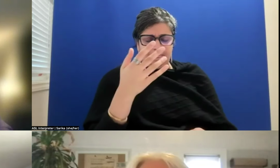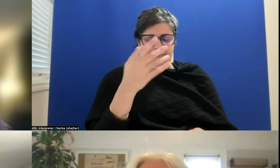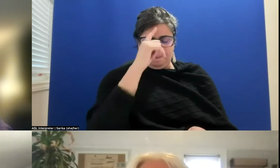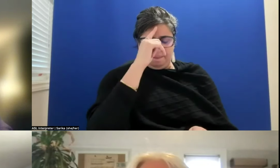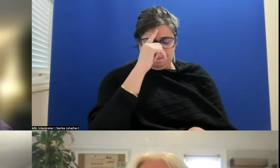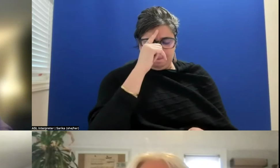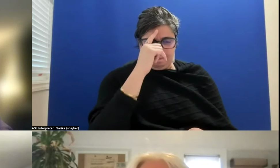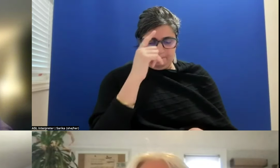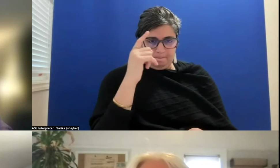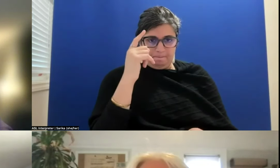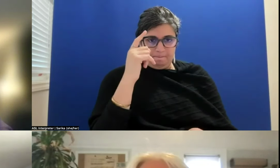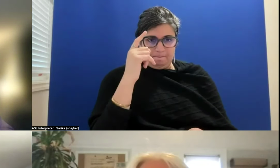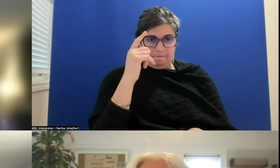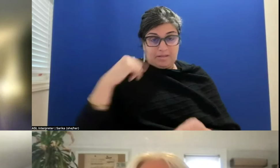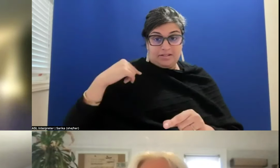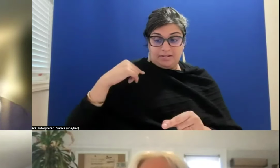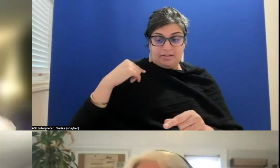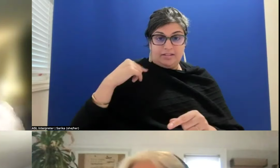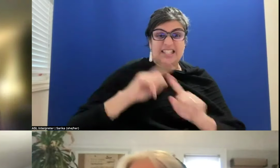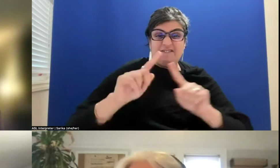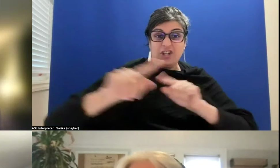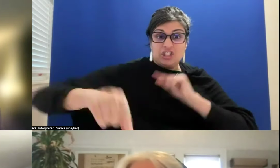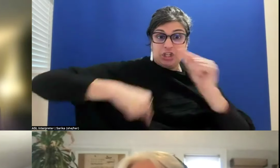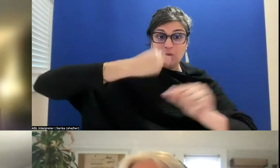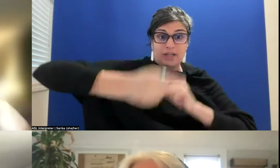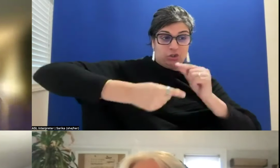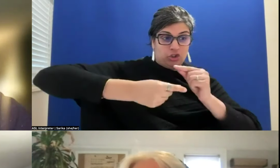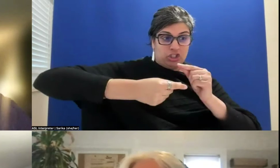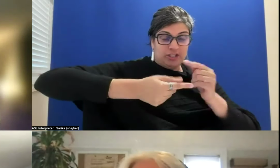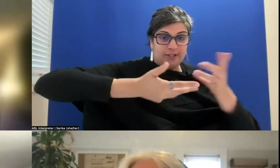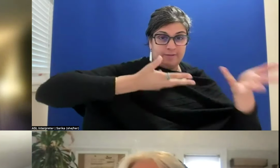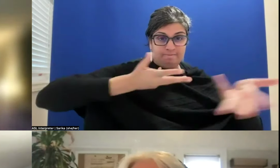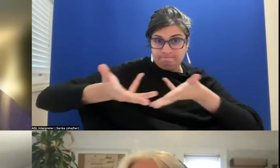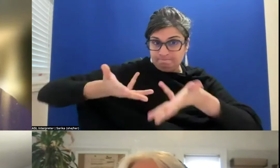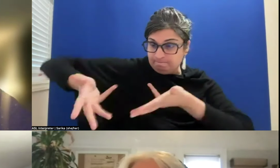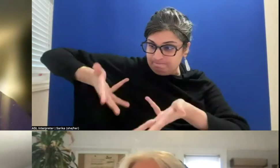working intergenerational only that's something that has become